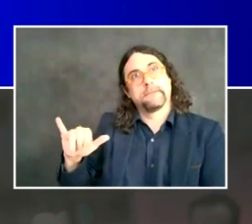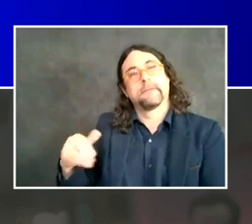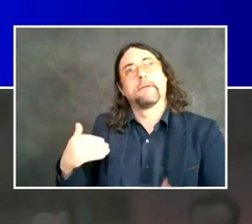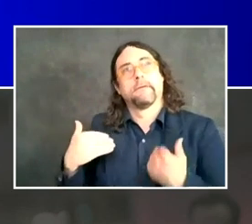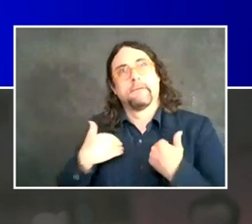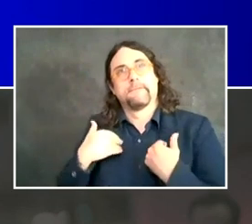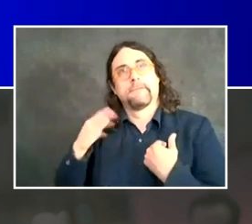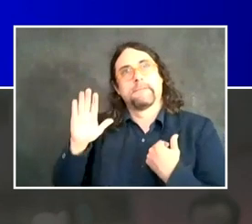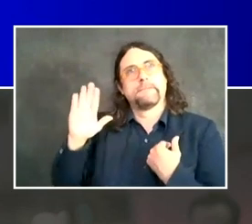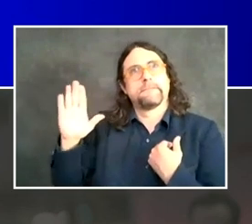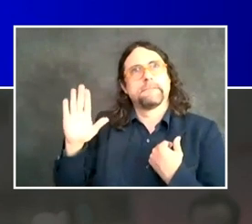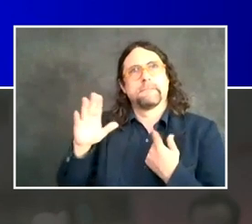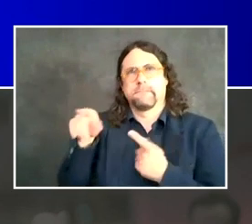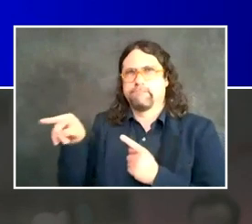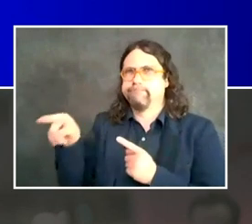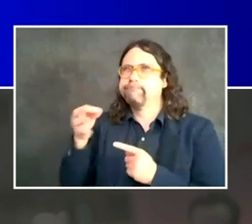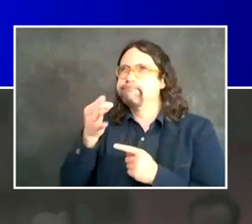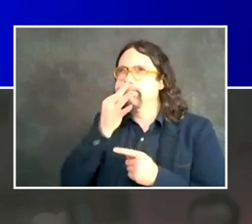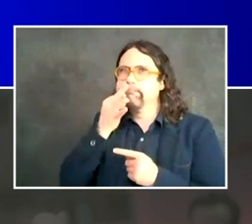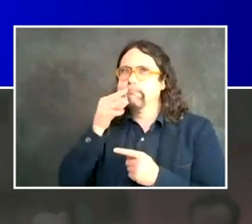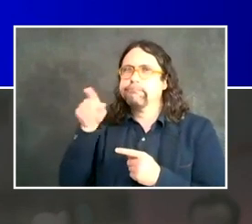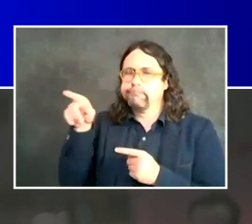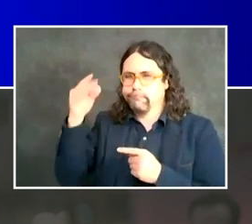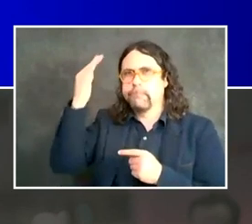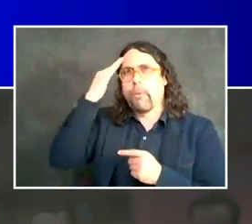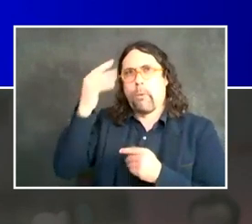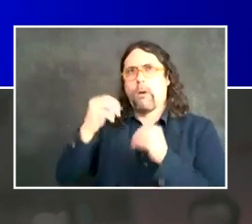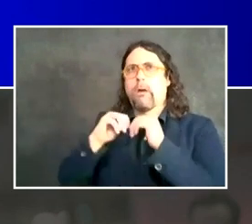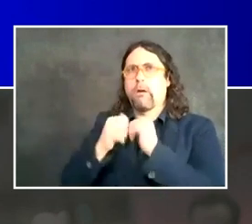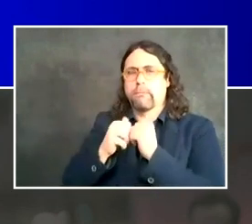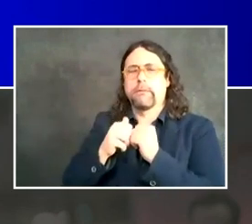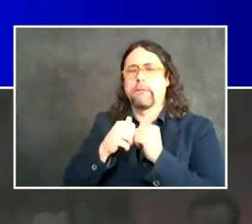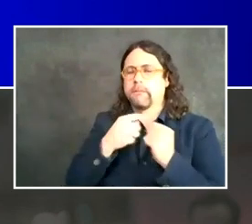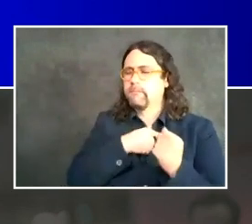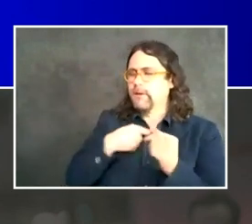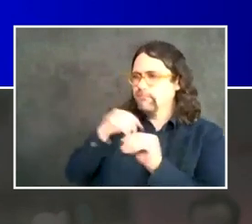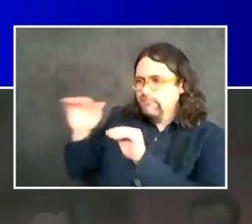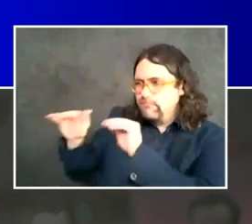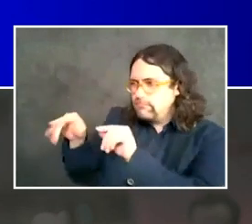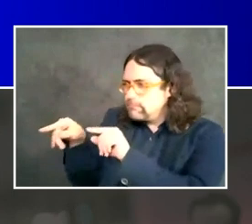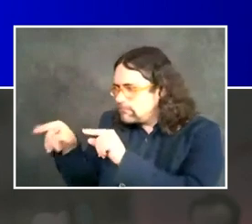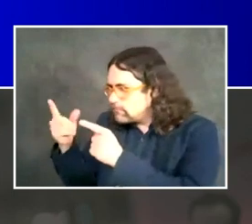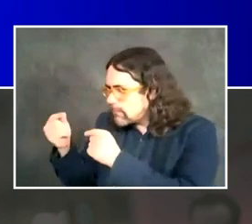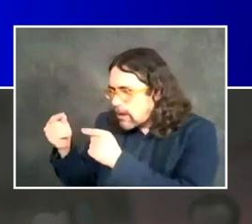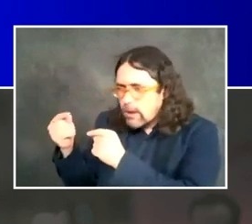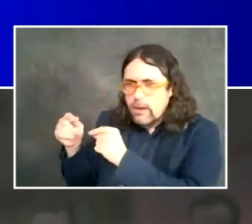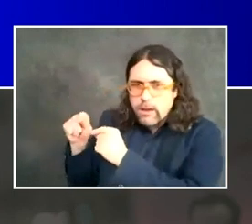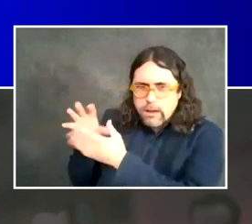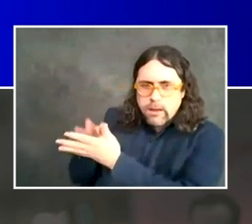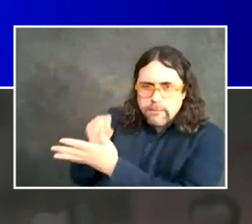SHOOTINGS IN FLORIDA. THEY TURNED TO THE FDNY TO KNOW